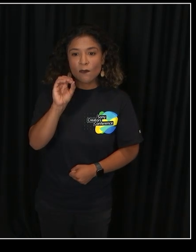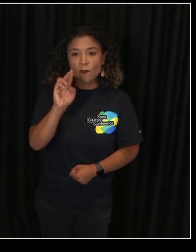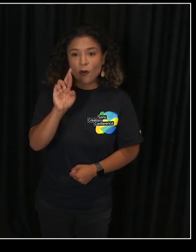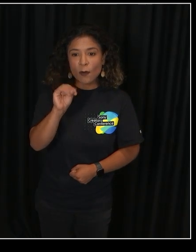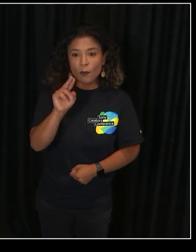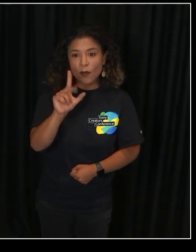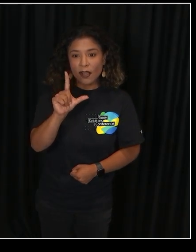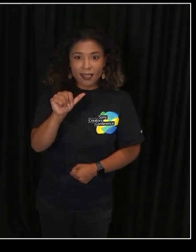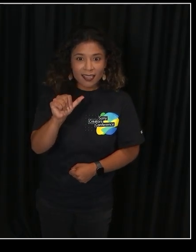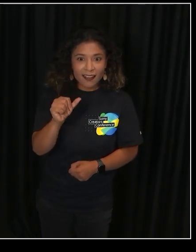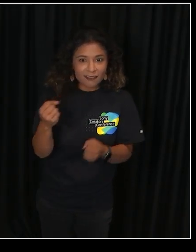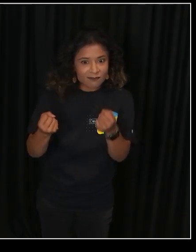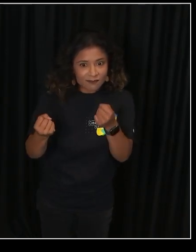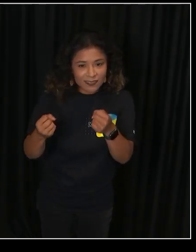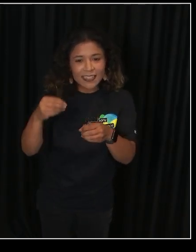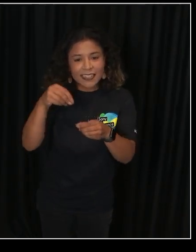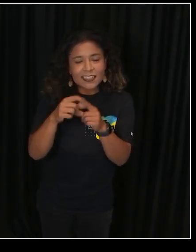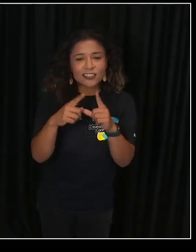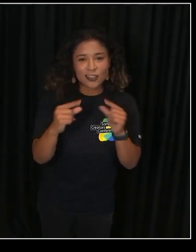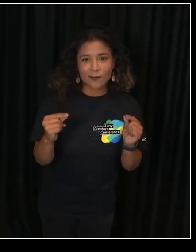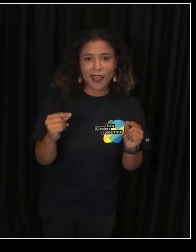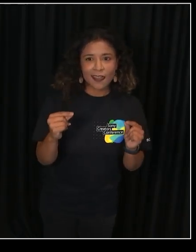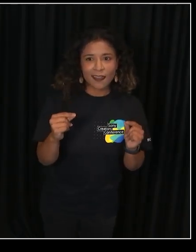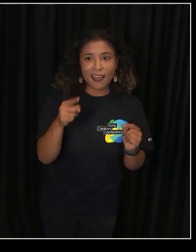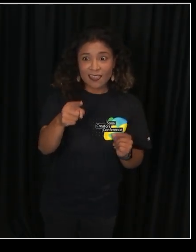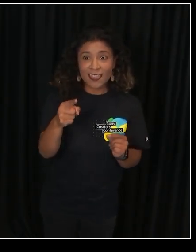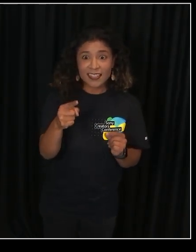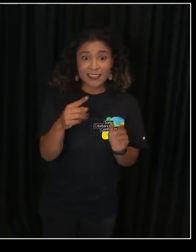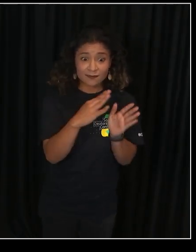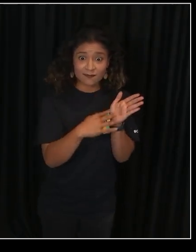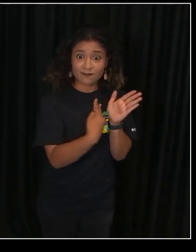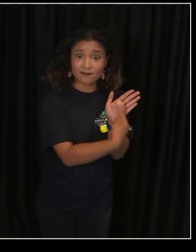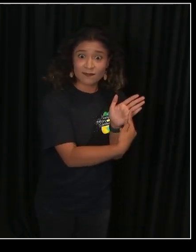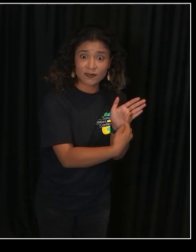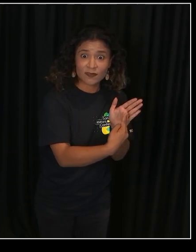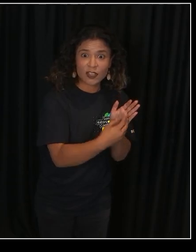And this graph shows how far behind he is from GT Sophy.